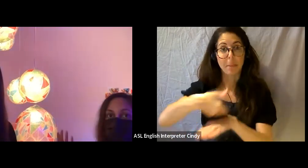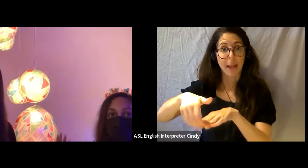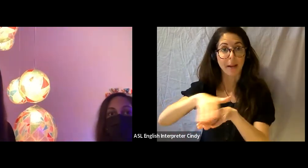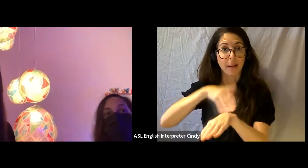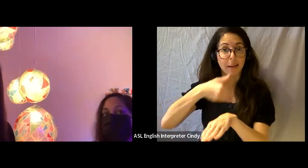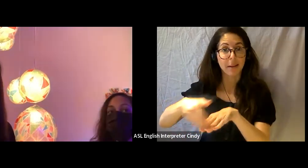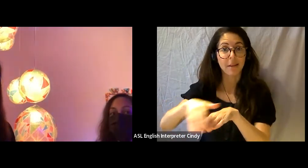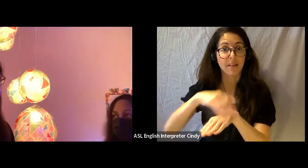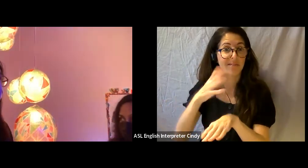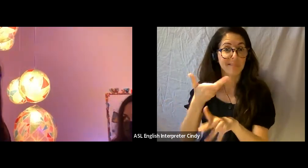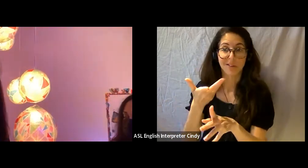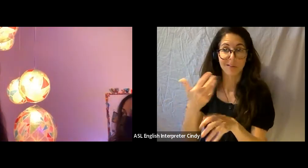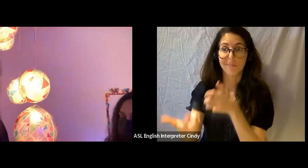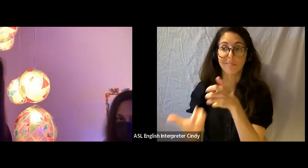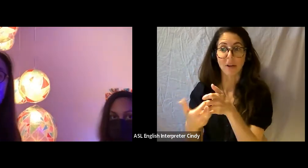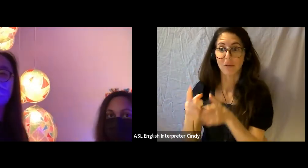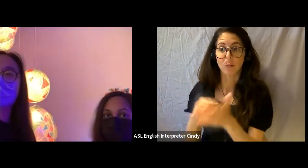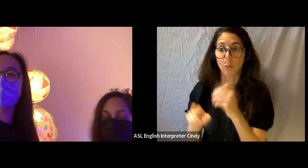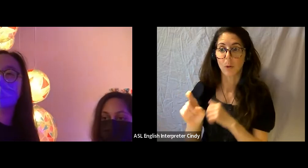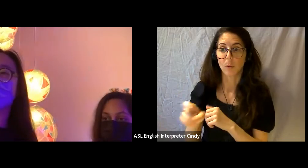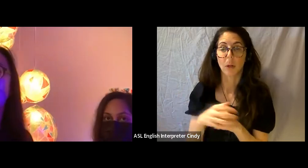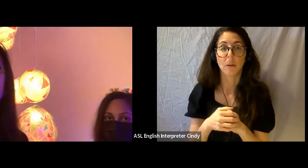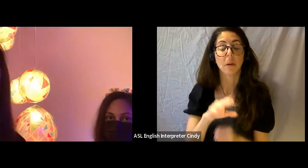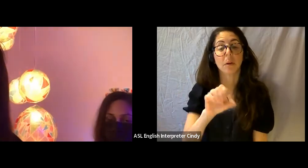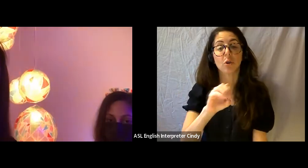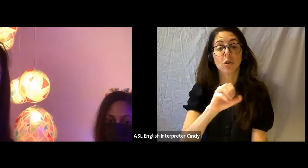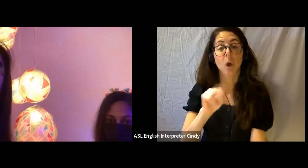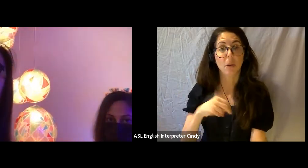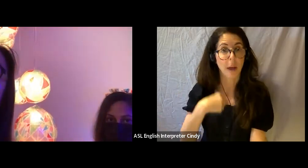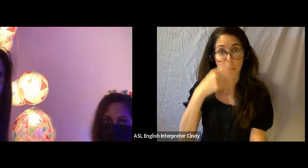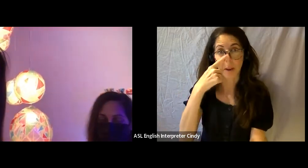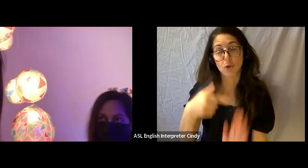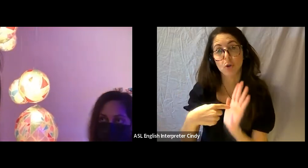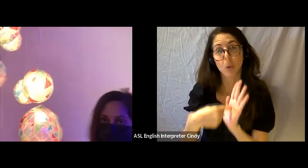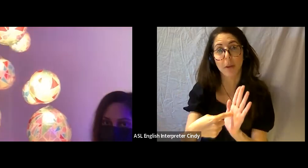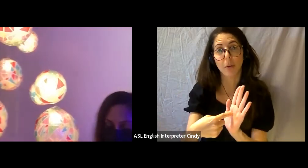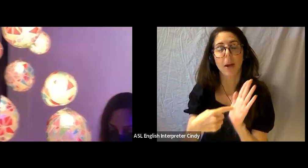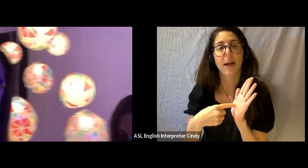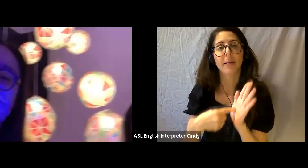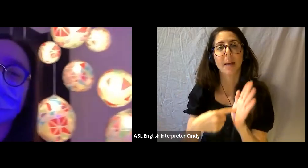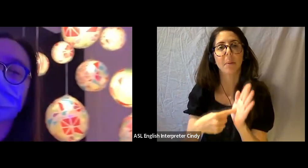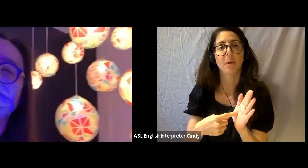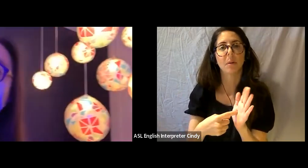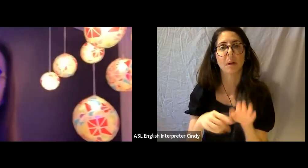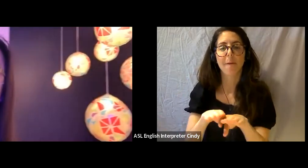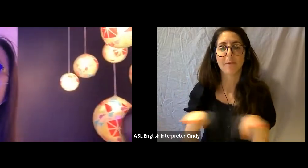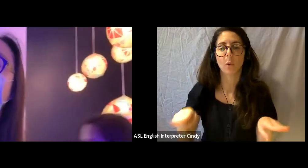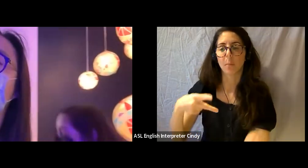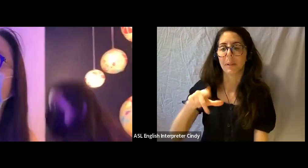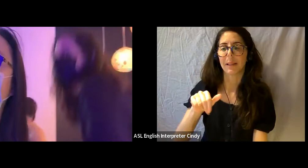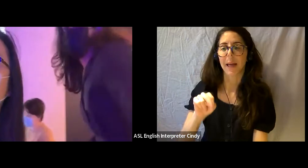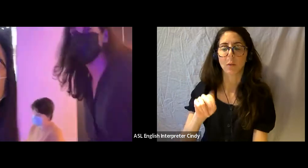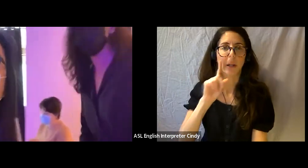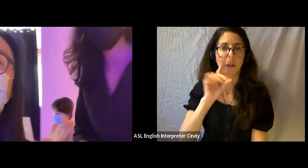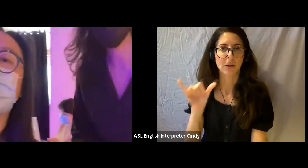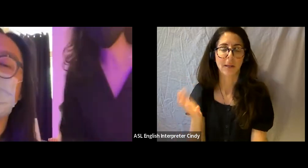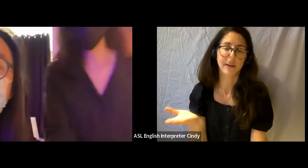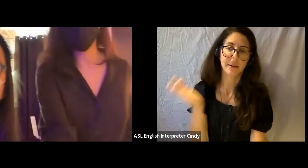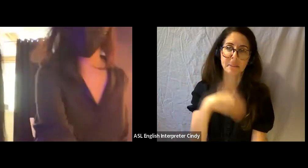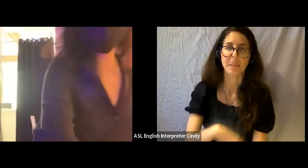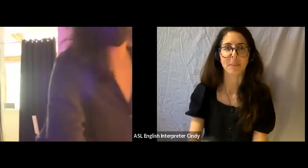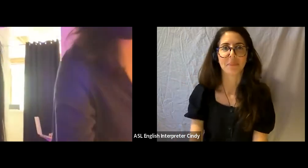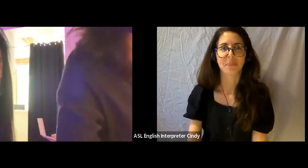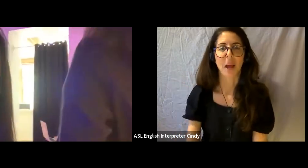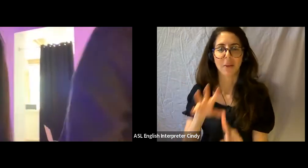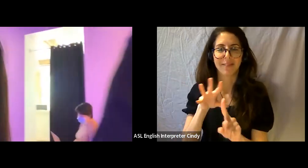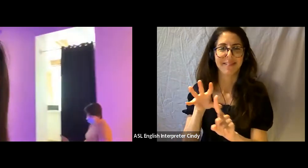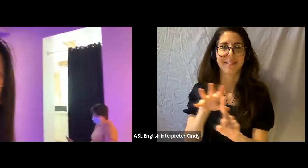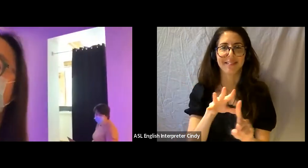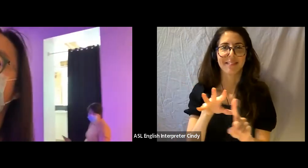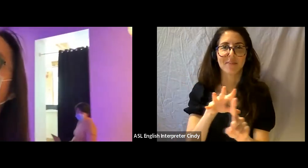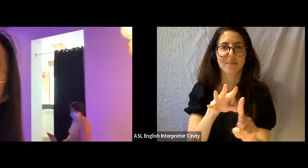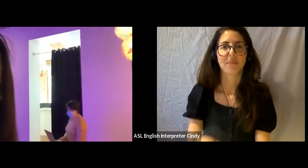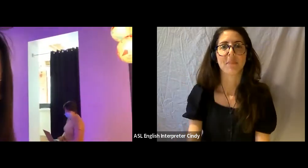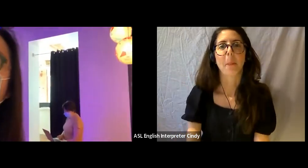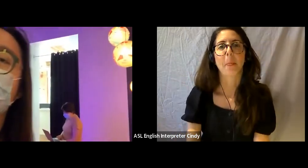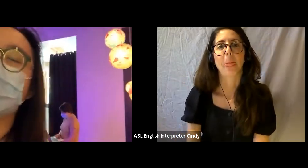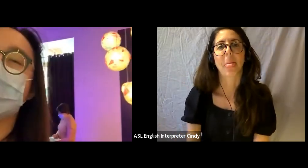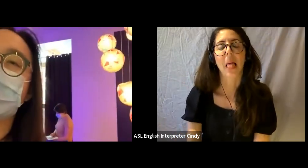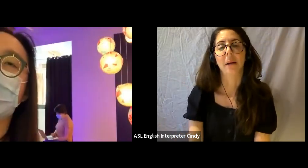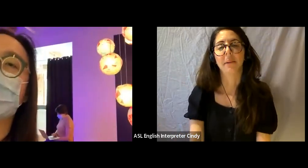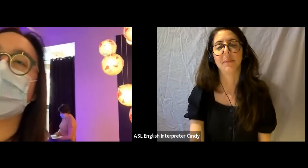And I can actually show you an example of what the floor plinth looks like if you’ll join me as we come into another space